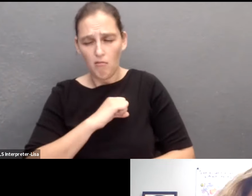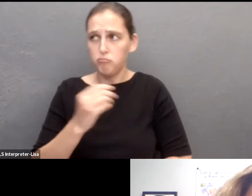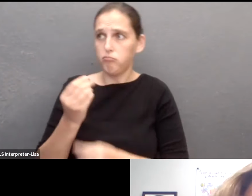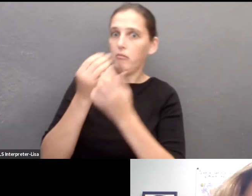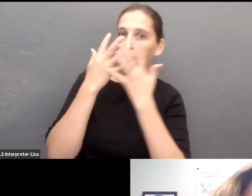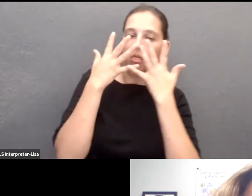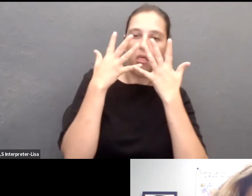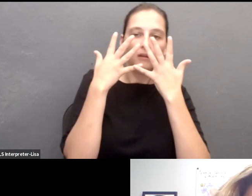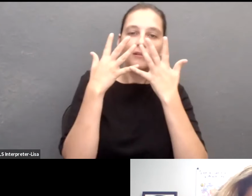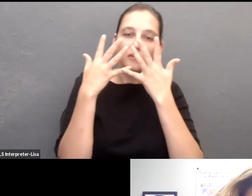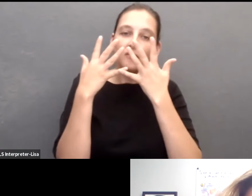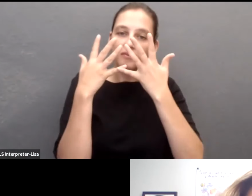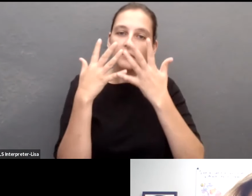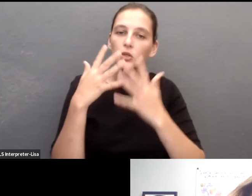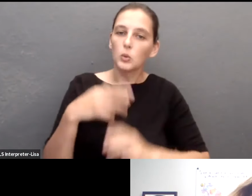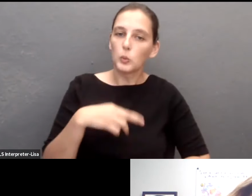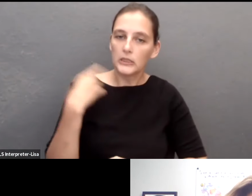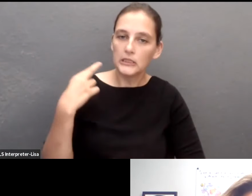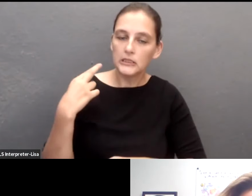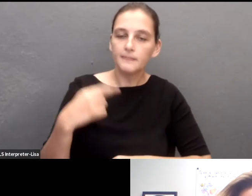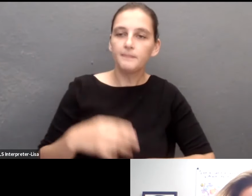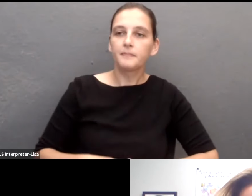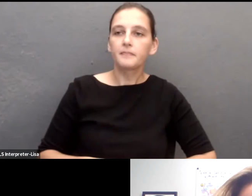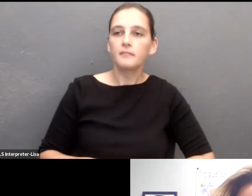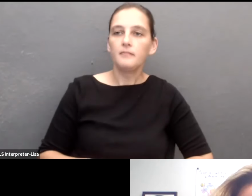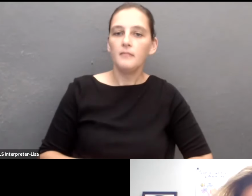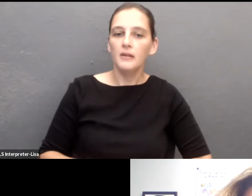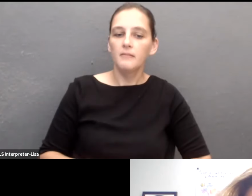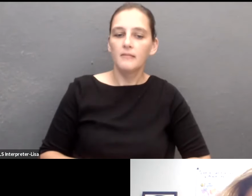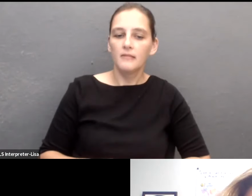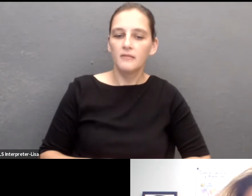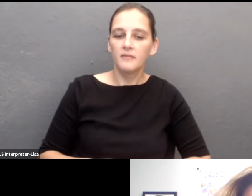there is some level of risk there, so I think you just have to you know kind of decide for